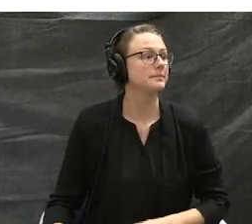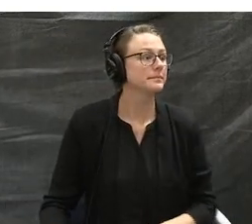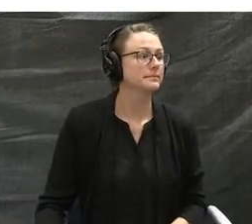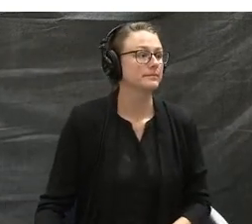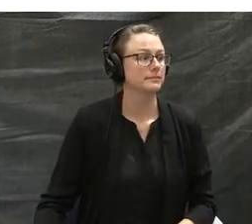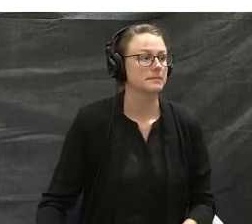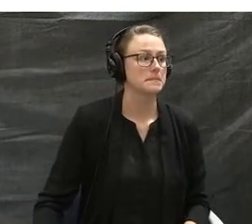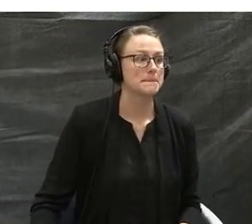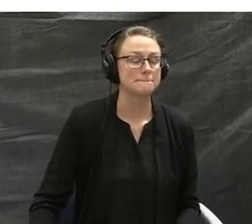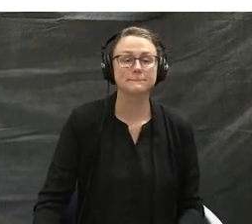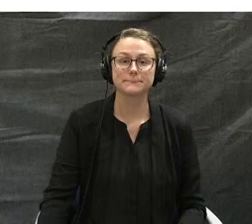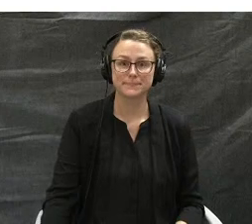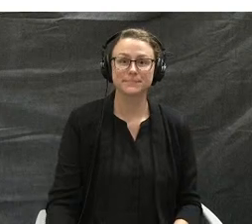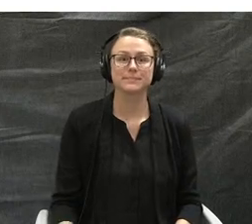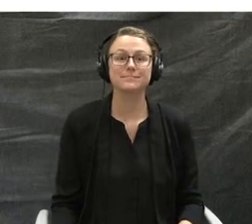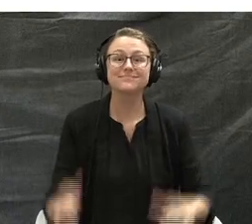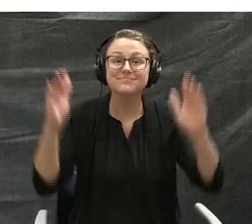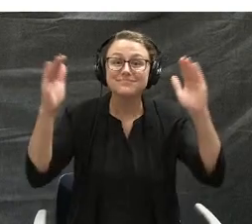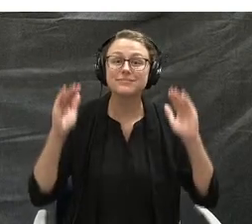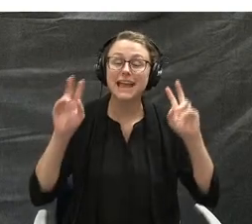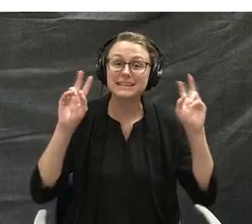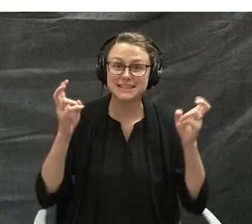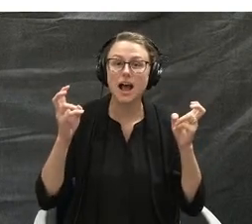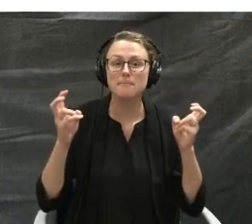The next topic is special education.